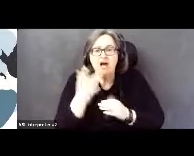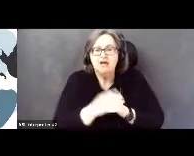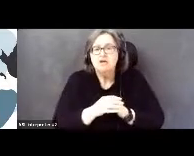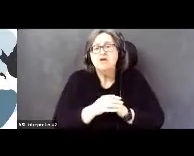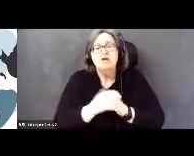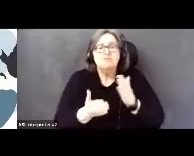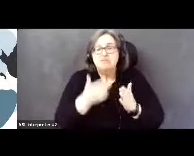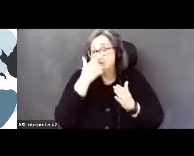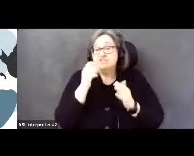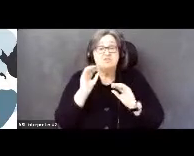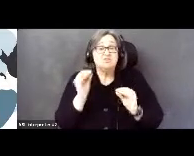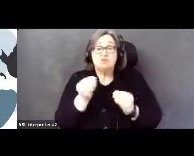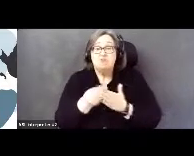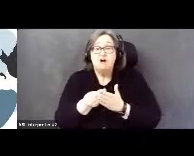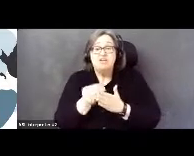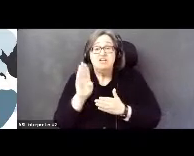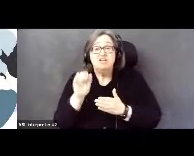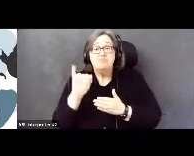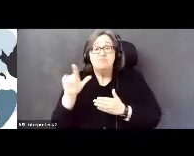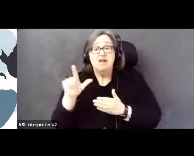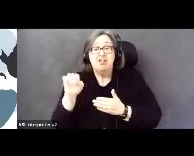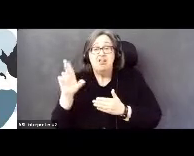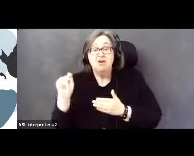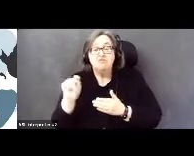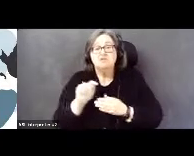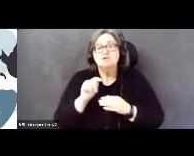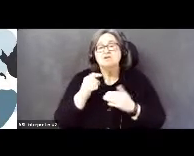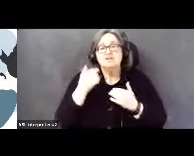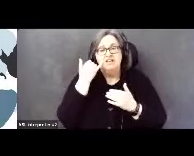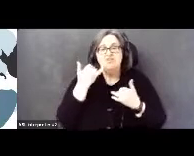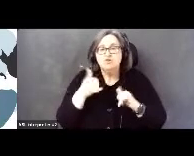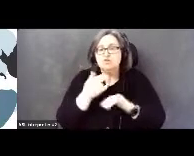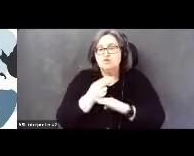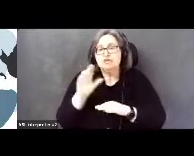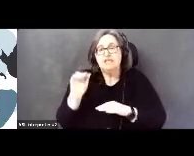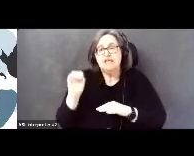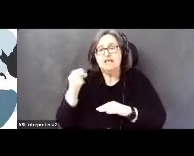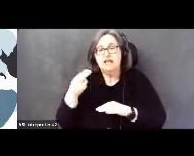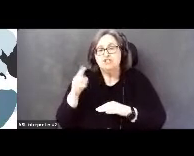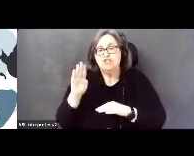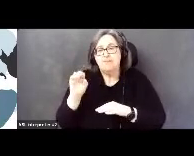don't have the money to bail out if cash bonds are being used. It can be because of other